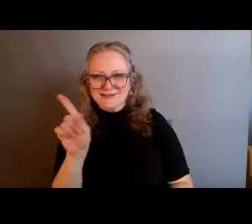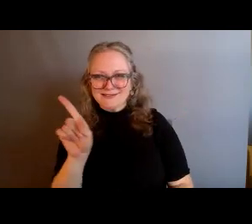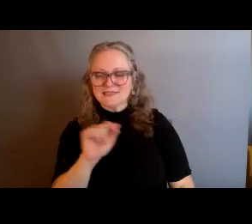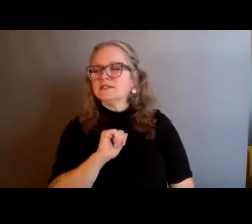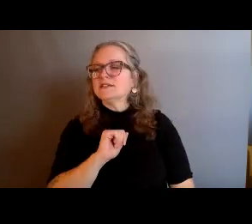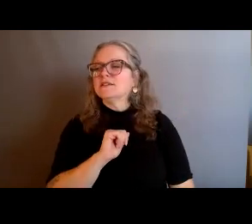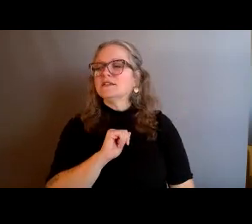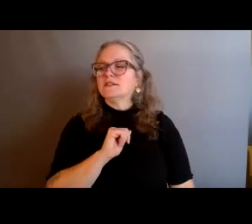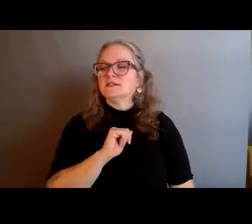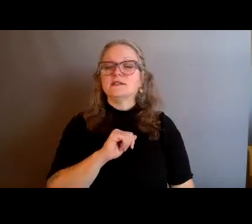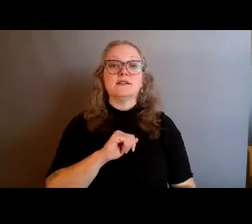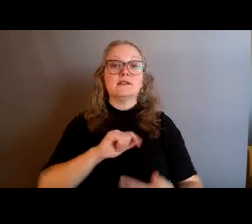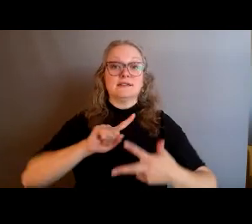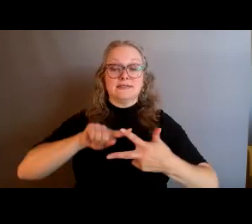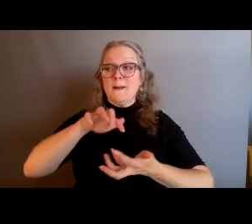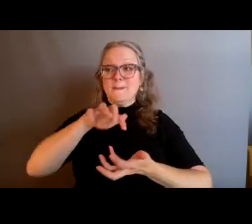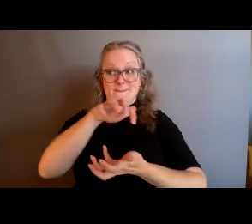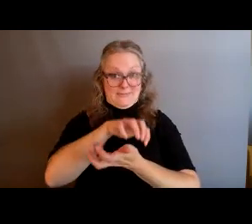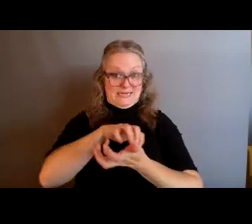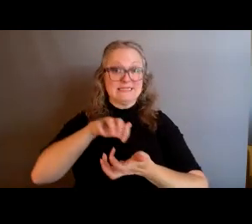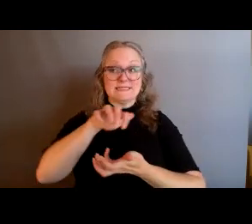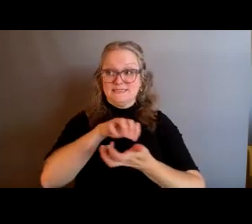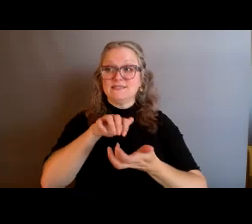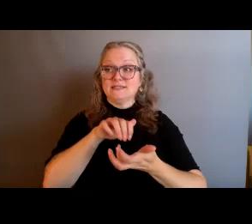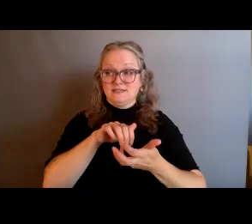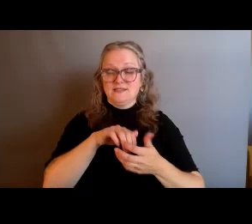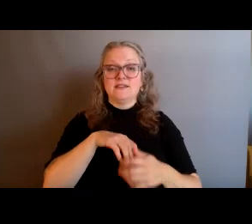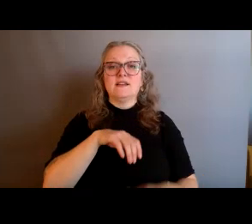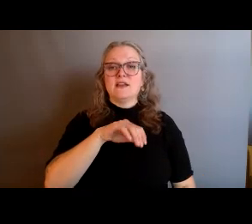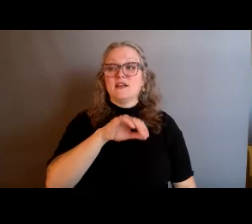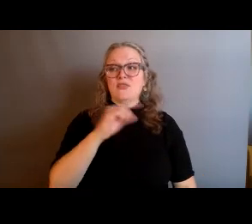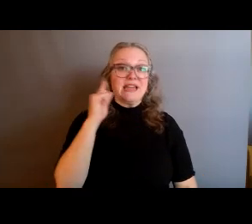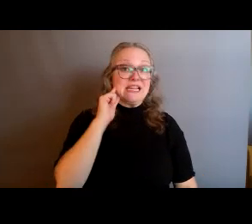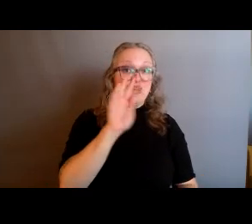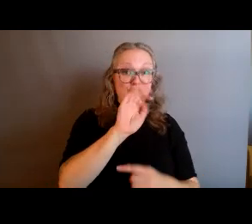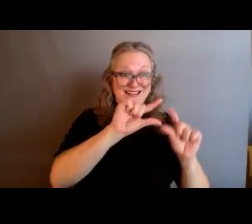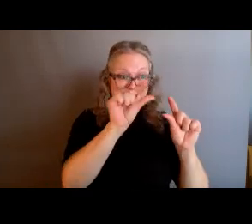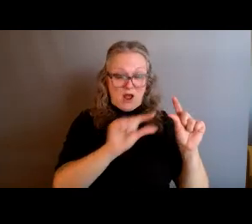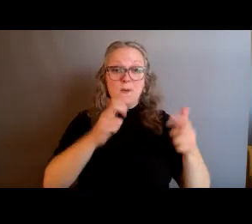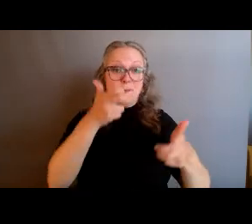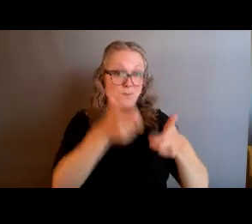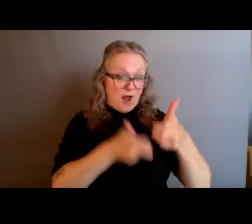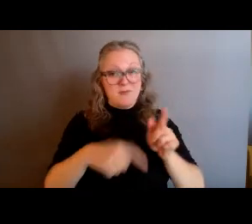Mixed where this part isn't and this part isn't.